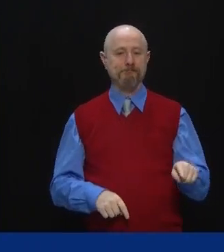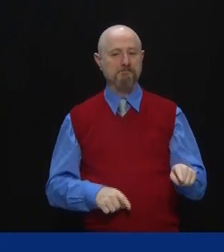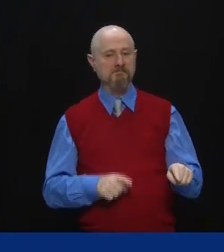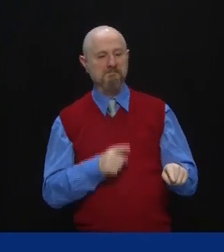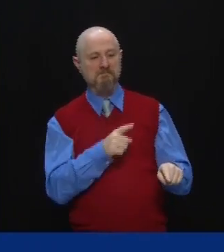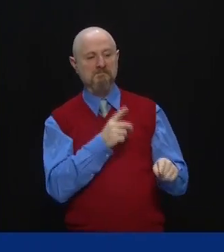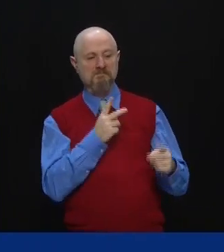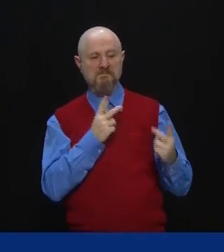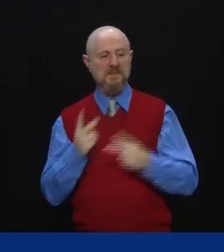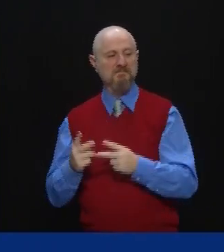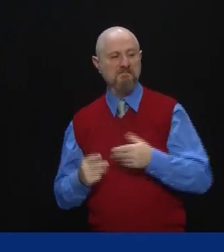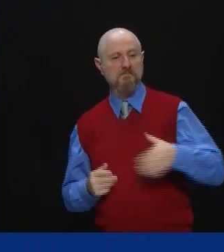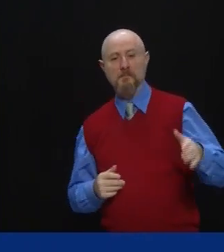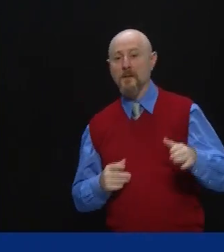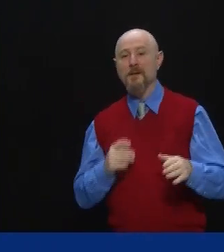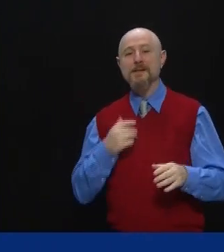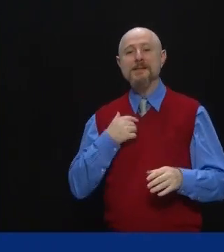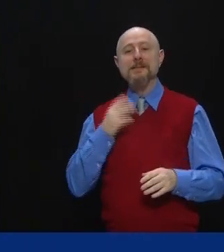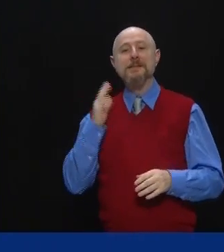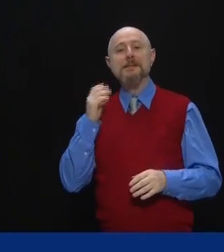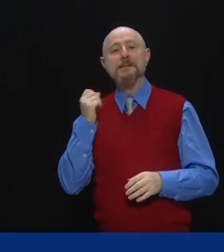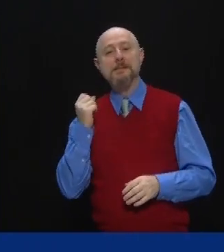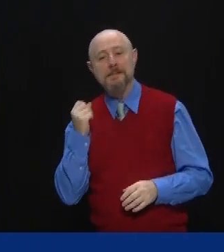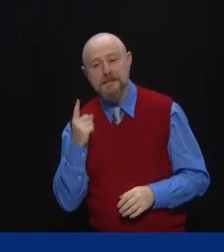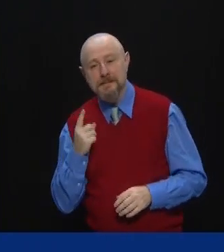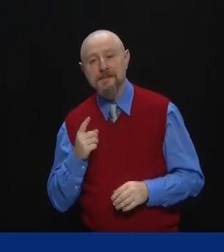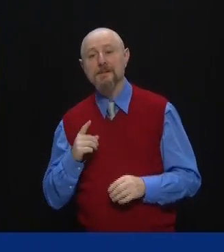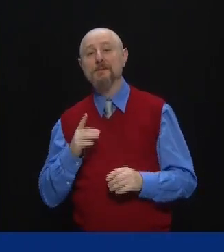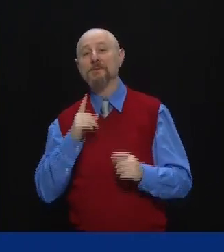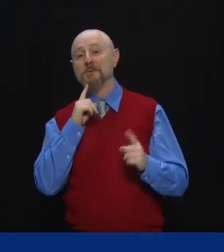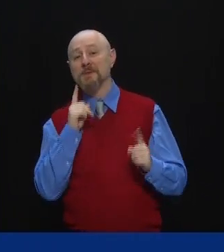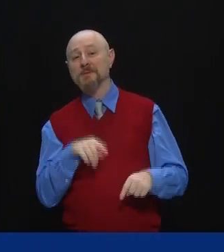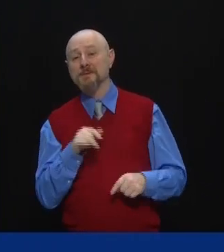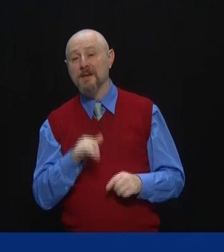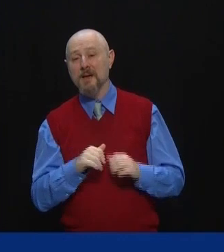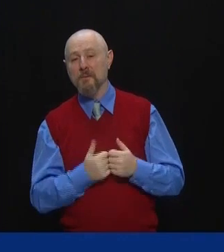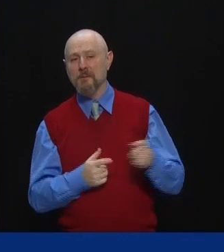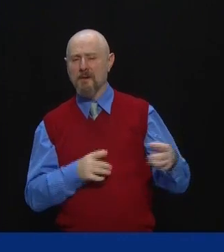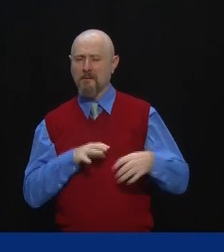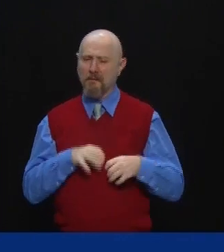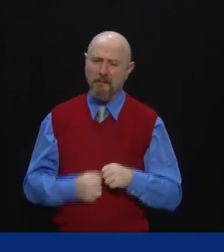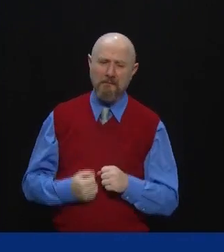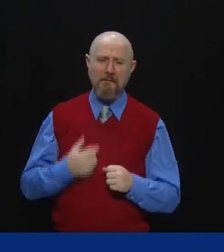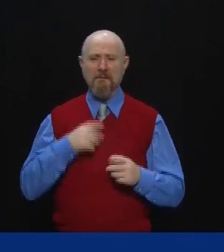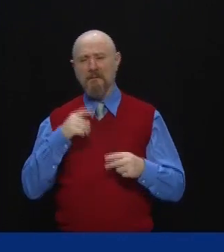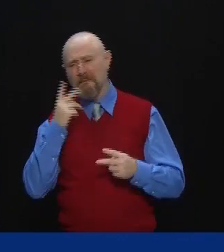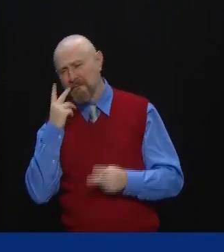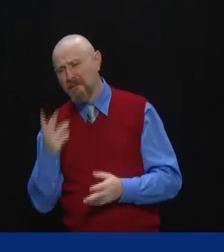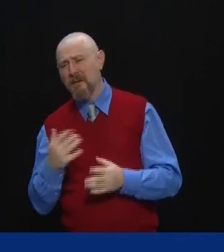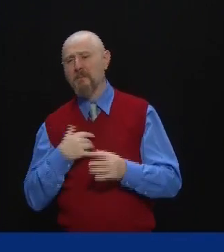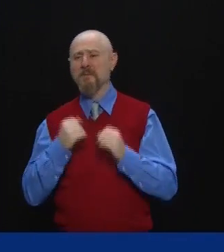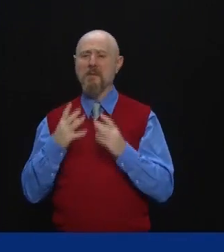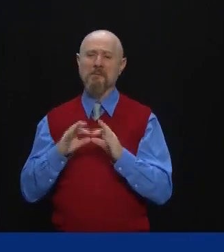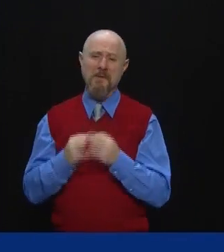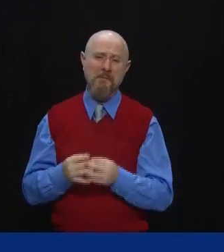REVISE THEIR REGULATIONS THAT DON'T ALLOW US TO HAVE ANY RESTRICTIONS ON VISITORS. I UNDERSTAND THAT THIS WAS A